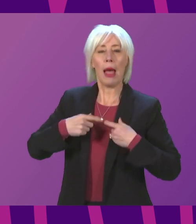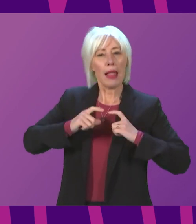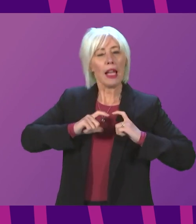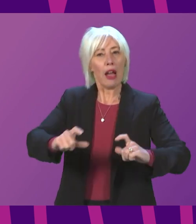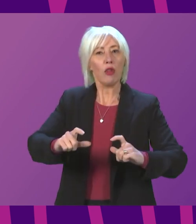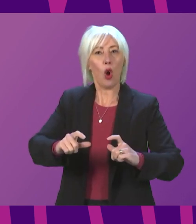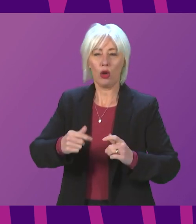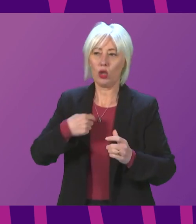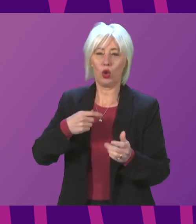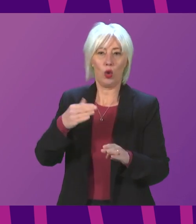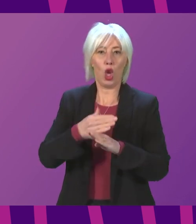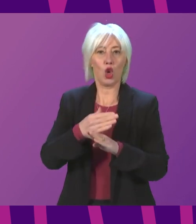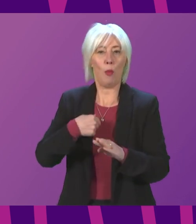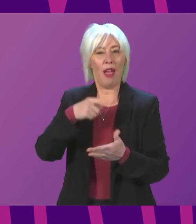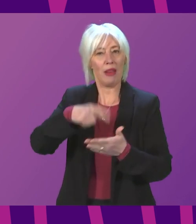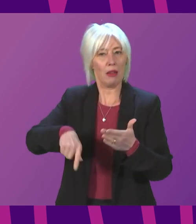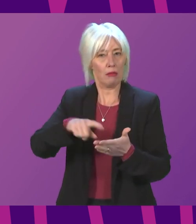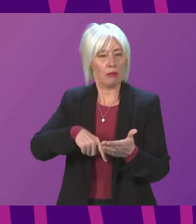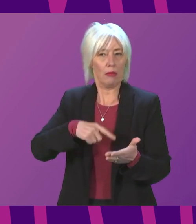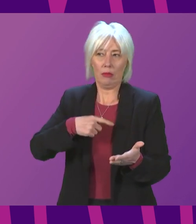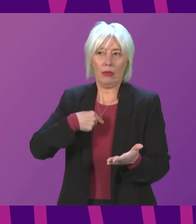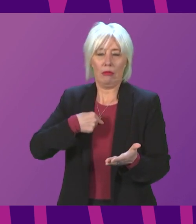I am elected to do, which is to apply judgment to all that evidence and data, and to reach